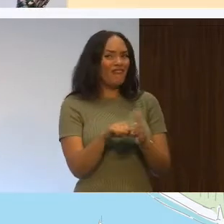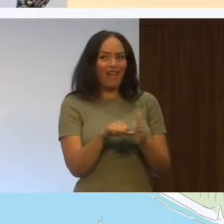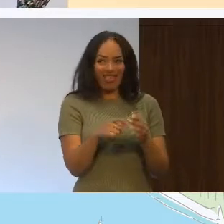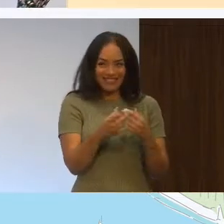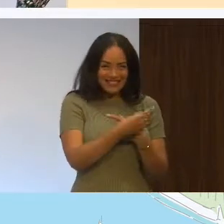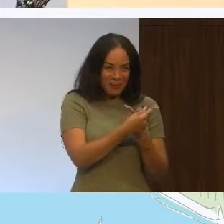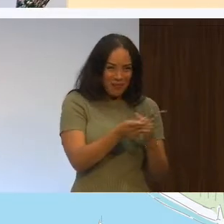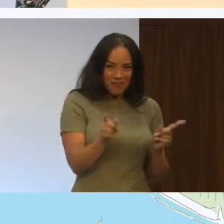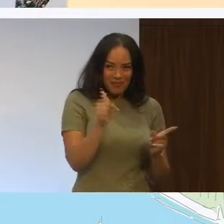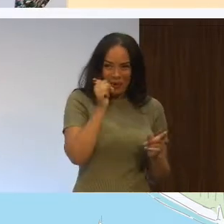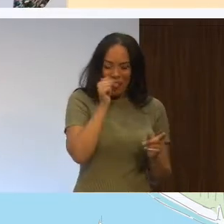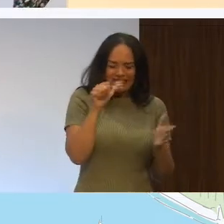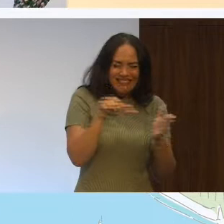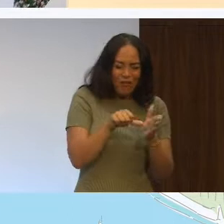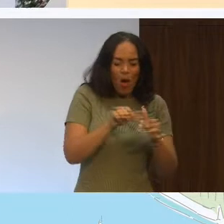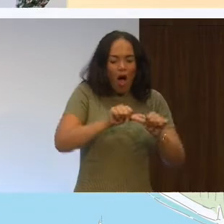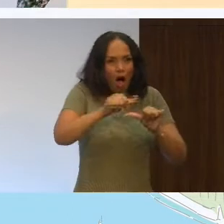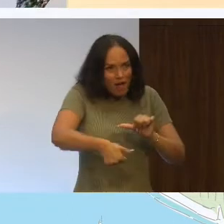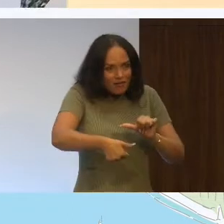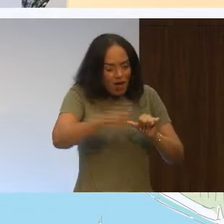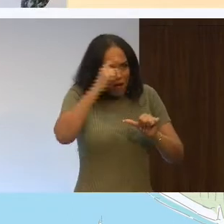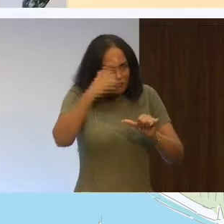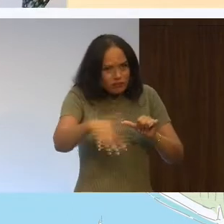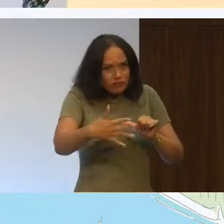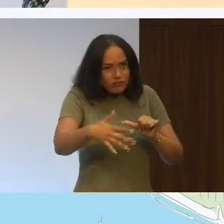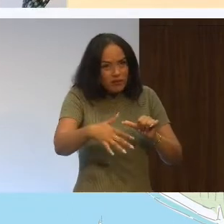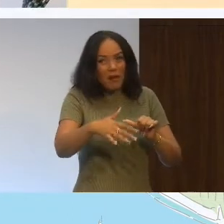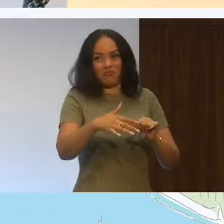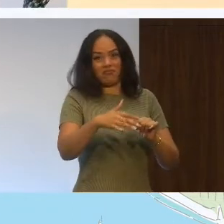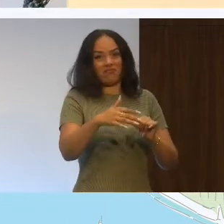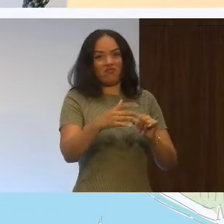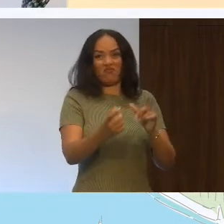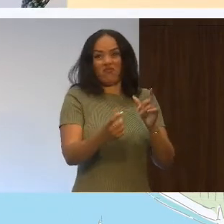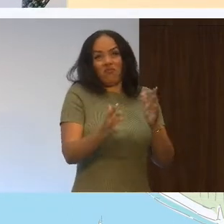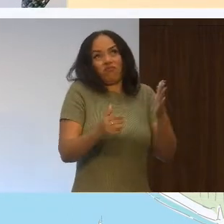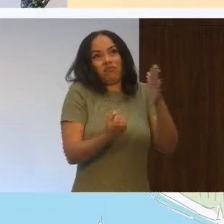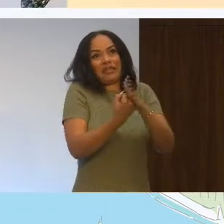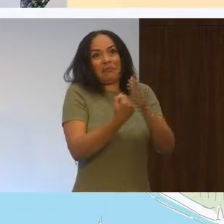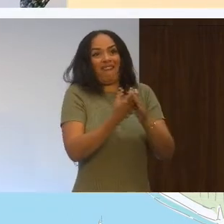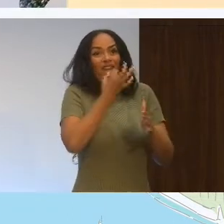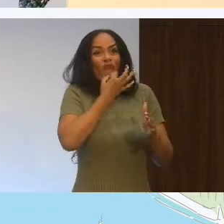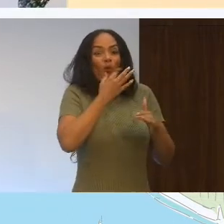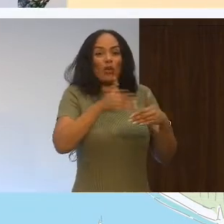That real difficulty functioning up to for up to a couple of days afterwards. And we see that in children as well.